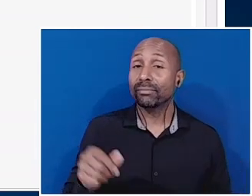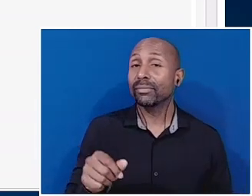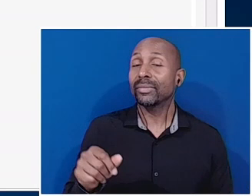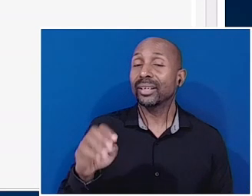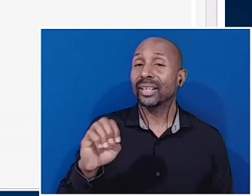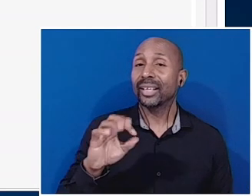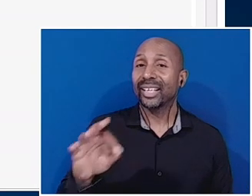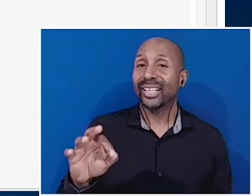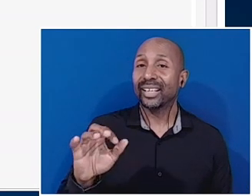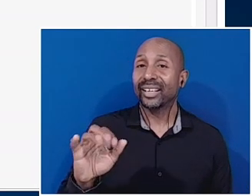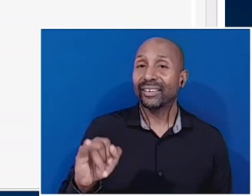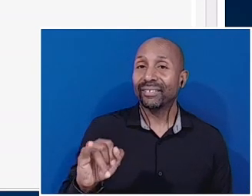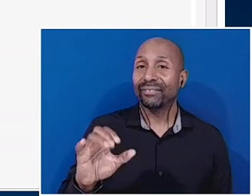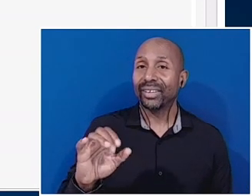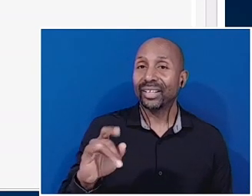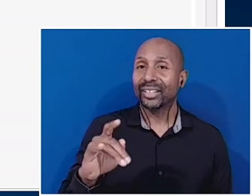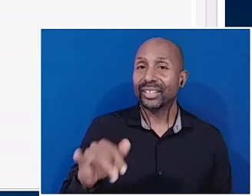coordinating with state agencies is.